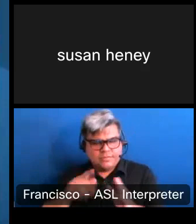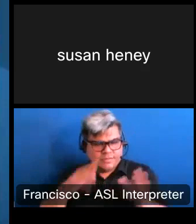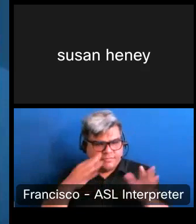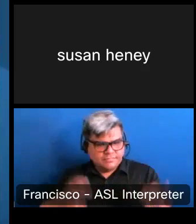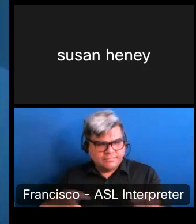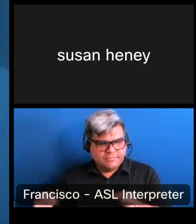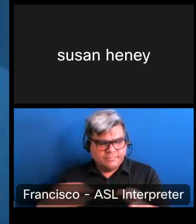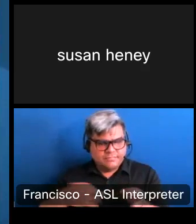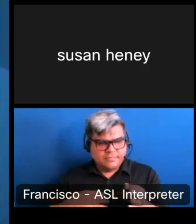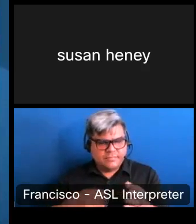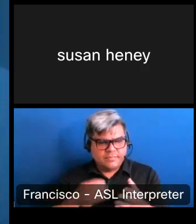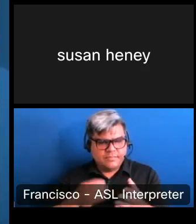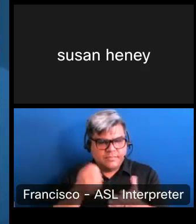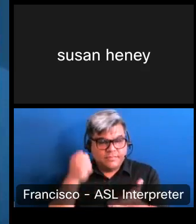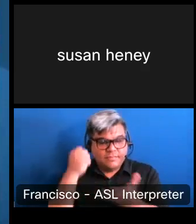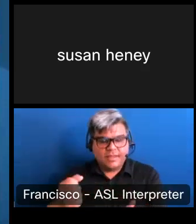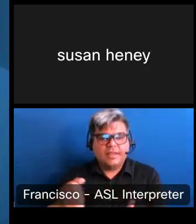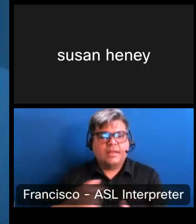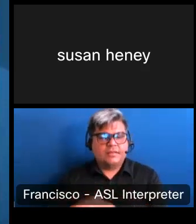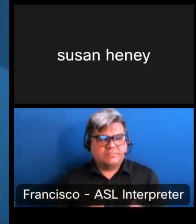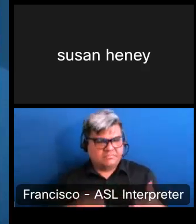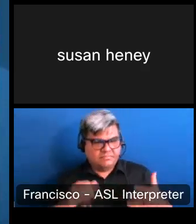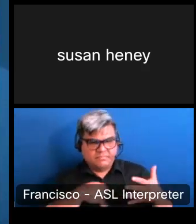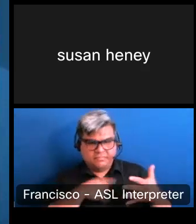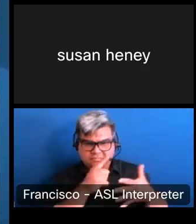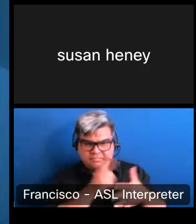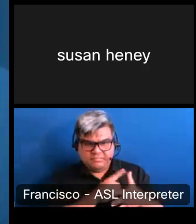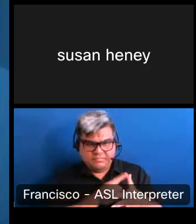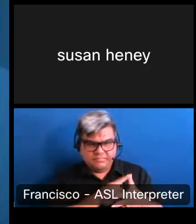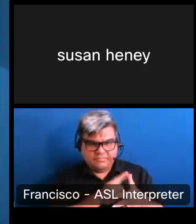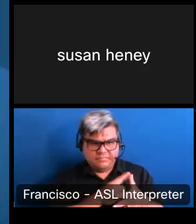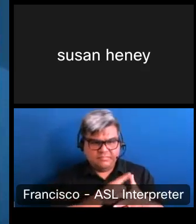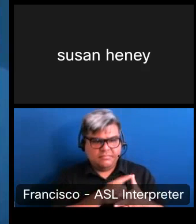US Department of Agriculture and their National School Lunch Program, the Department of Health